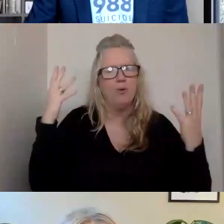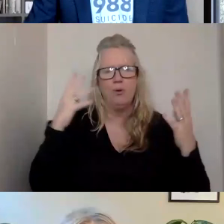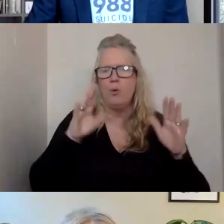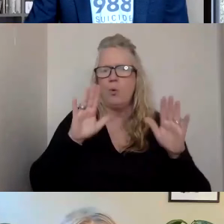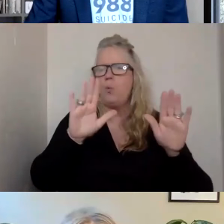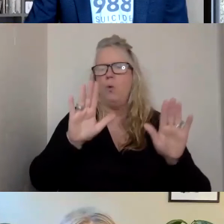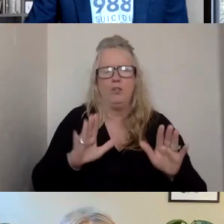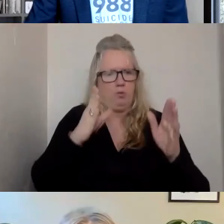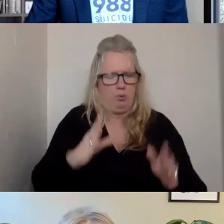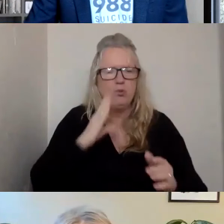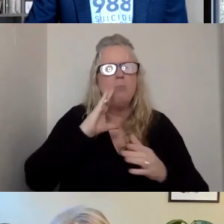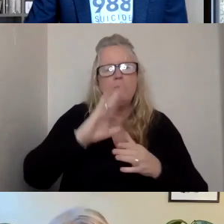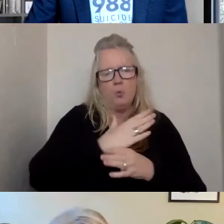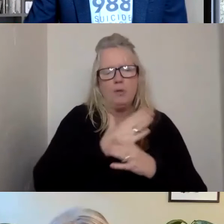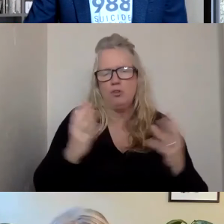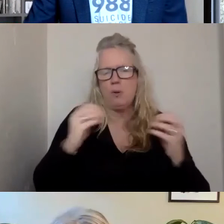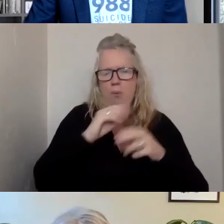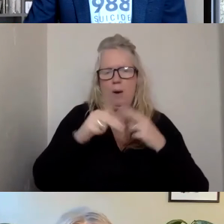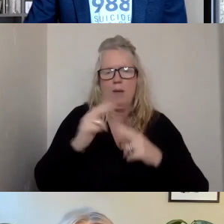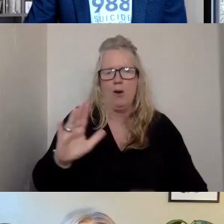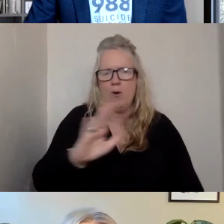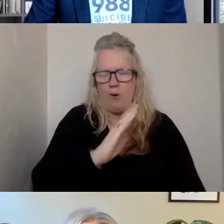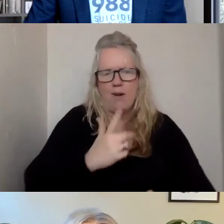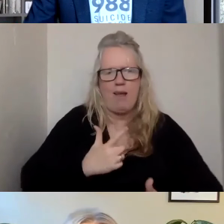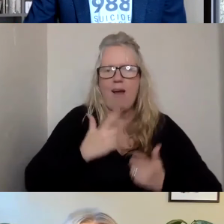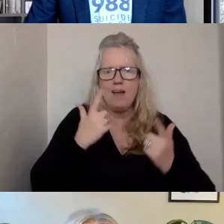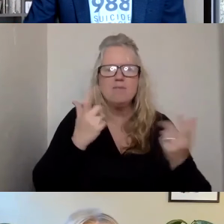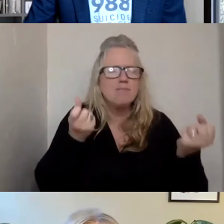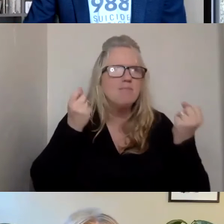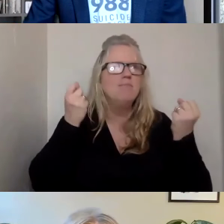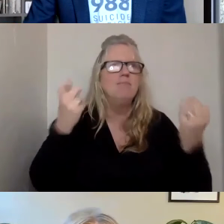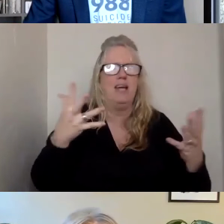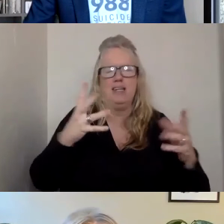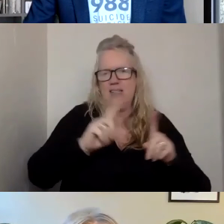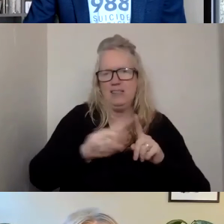ABOUT HER LIFE IN MANY DIFFERENT WAYS AND WE WILL HAVE A NOW